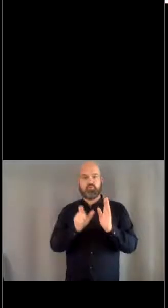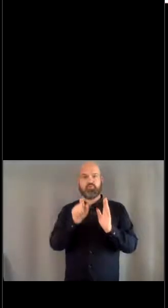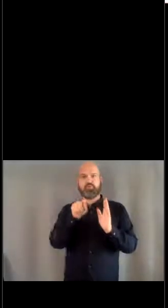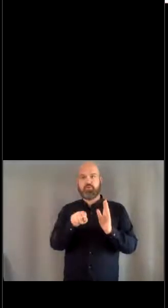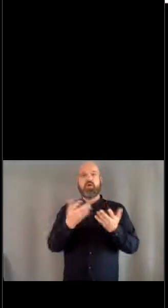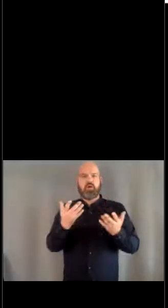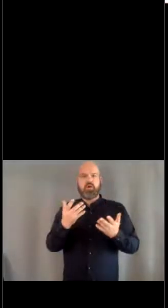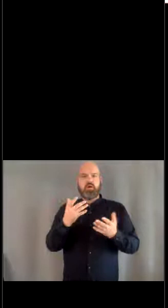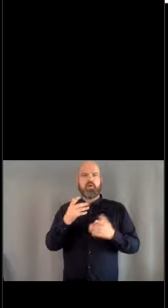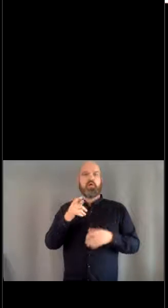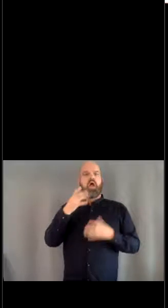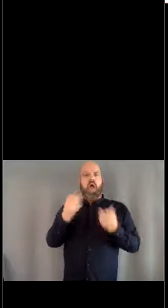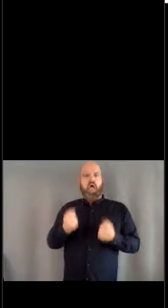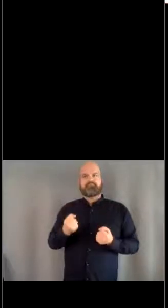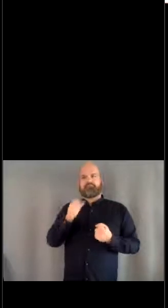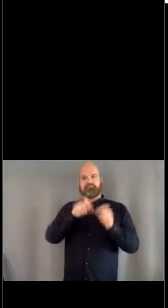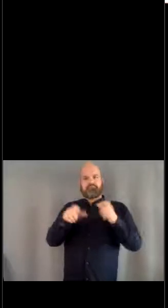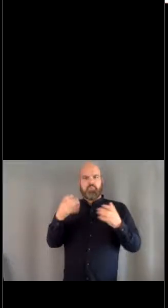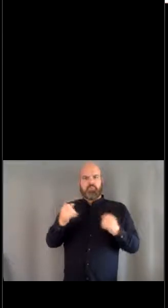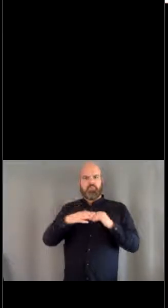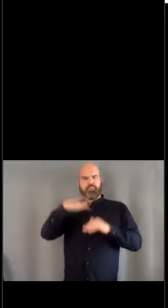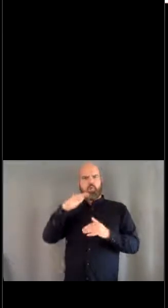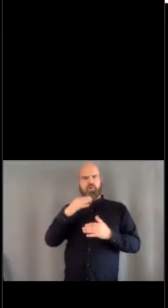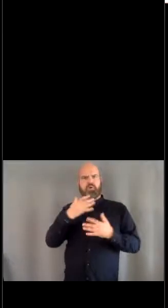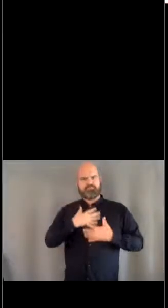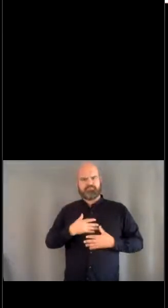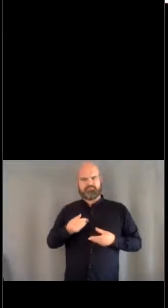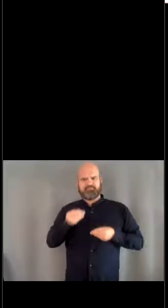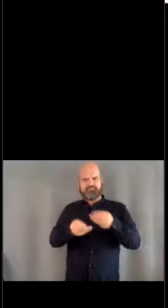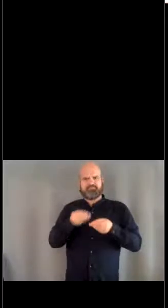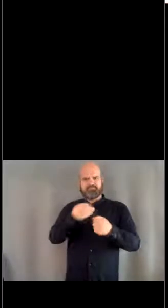We want to have disability allowances to cover the basic costs